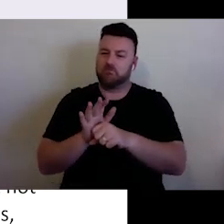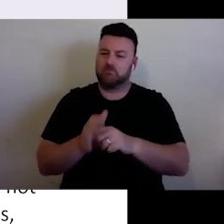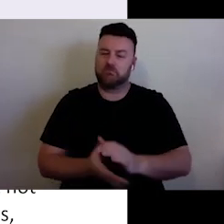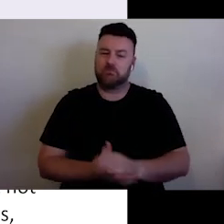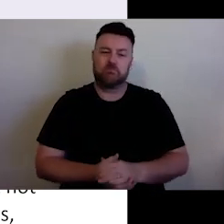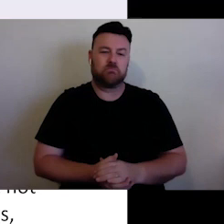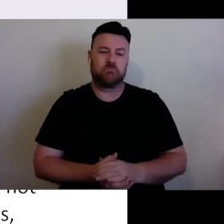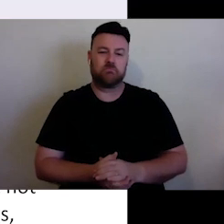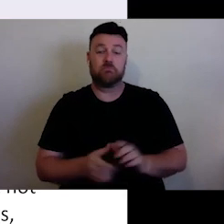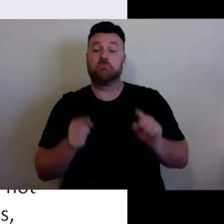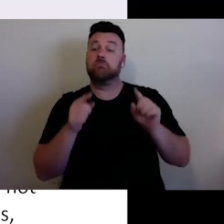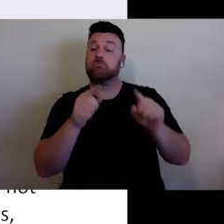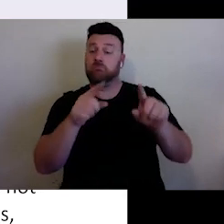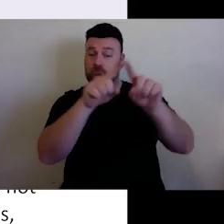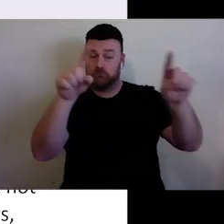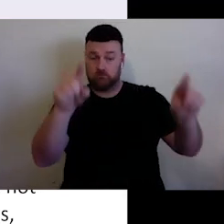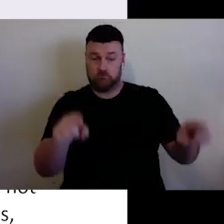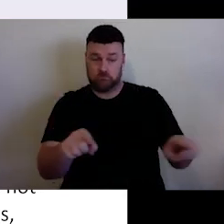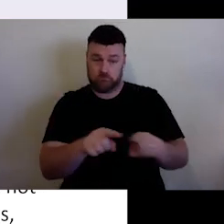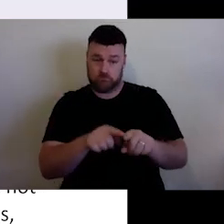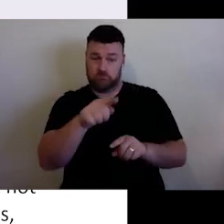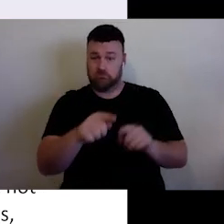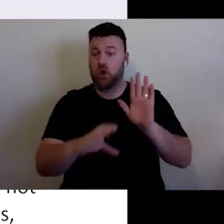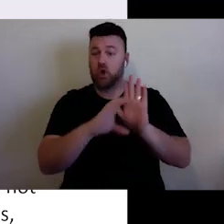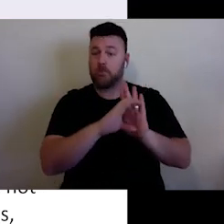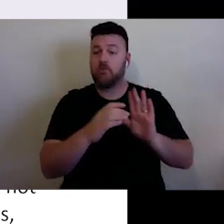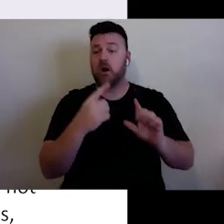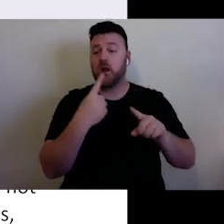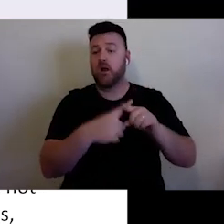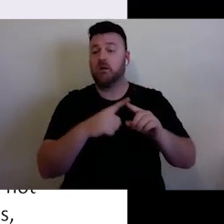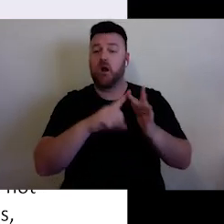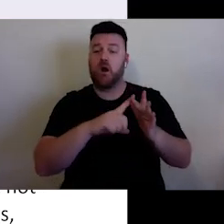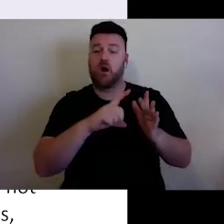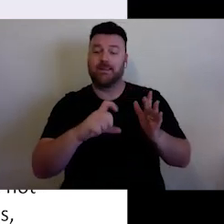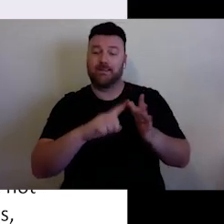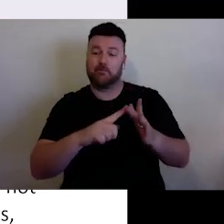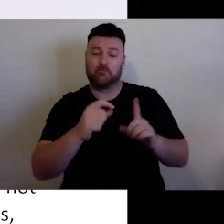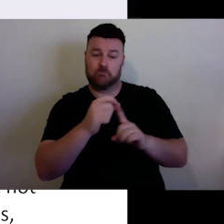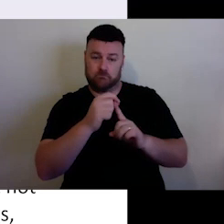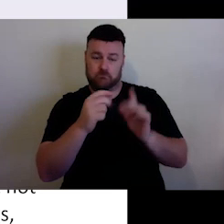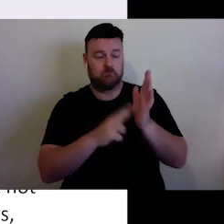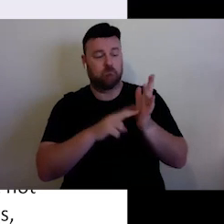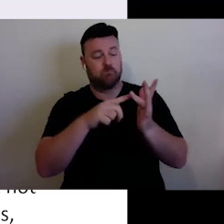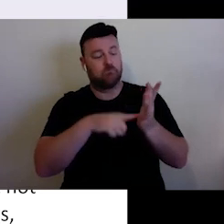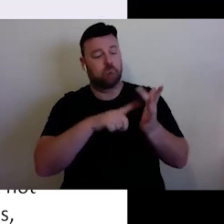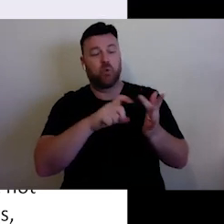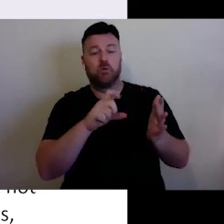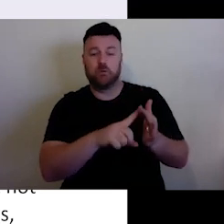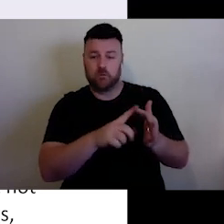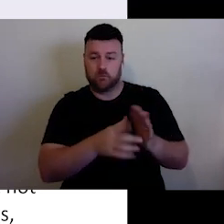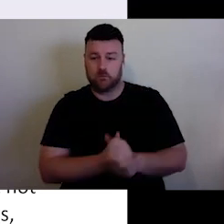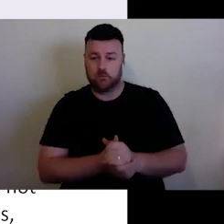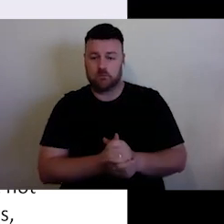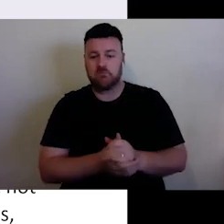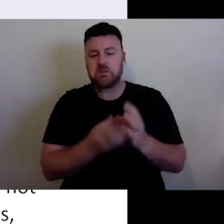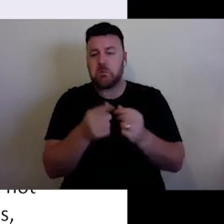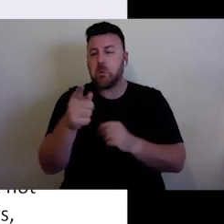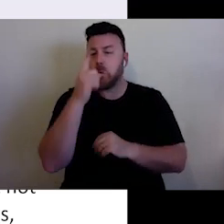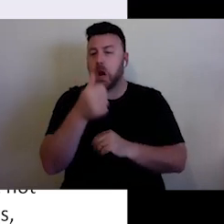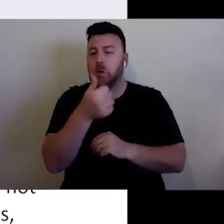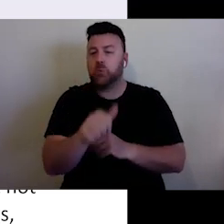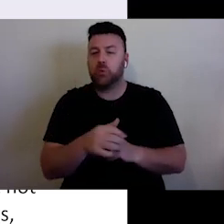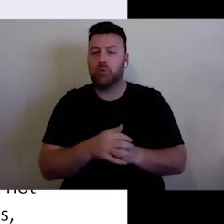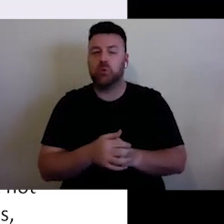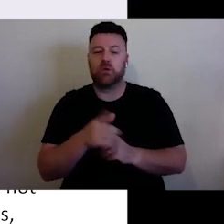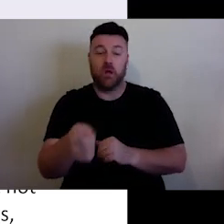of a copyright notice and on ICIP. It is quite lengthy, I'm going to